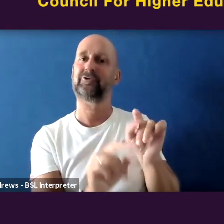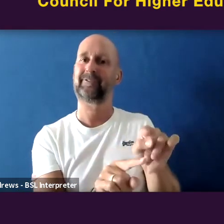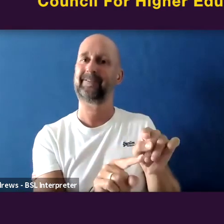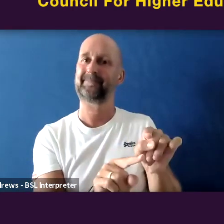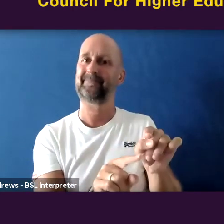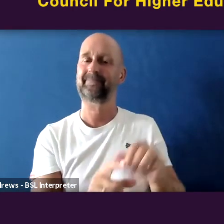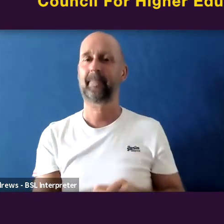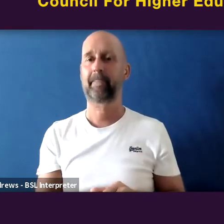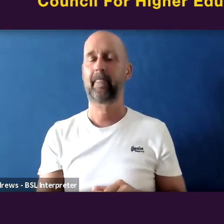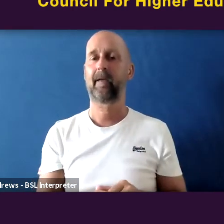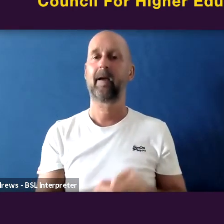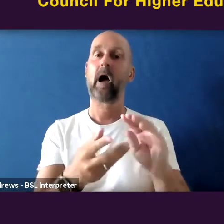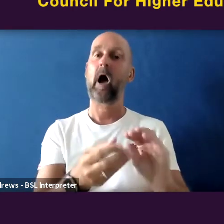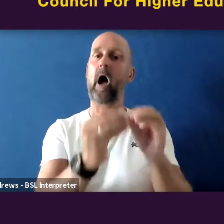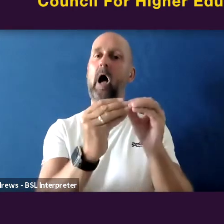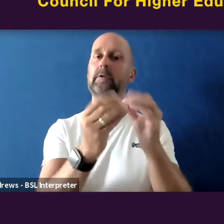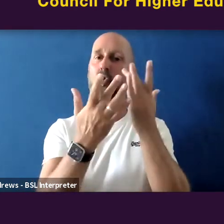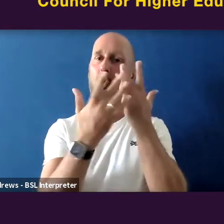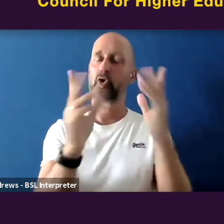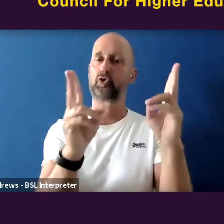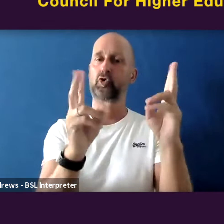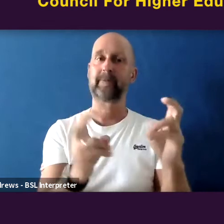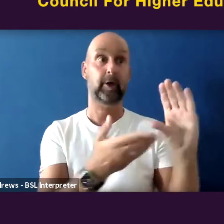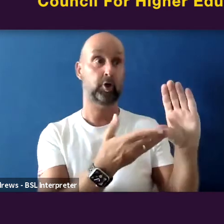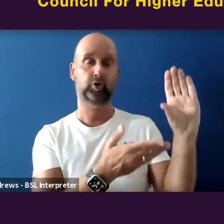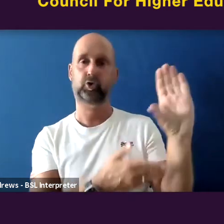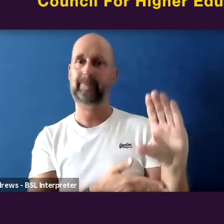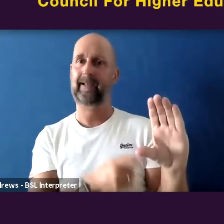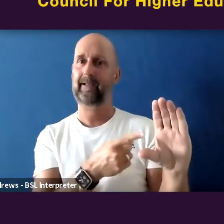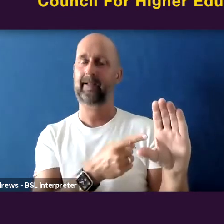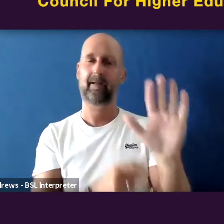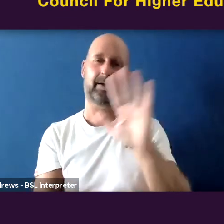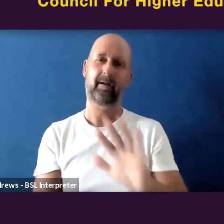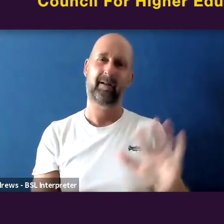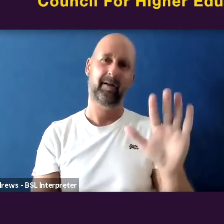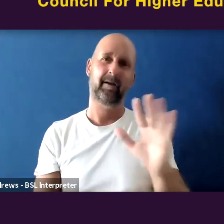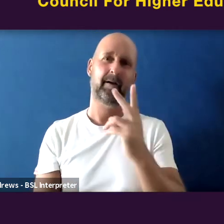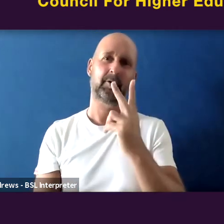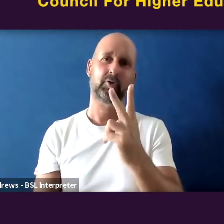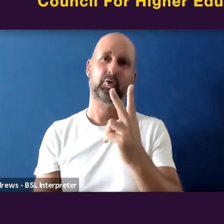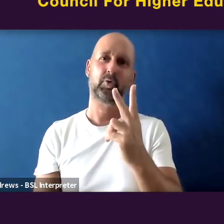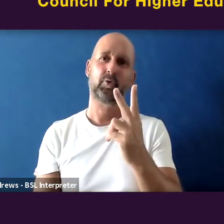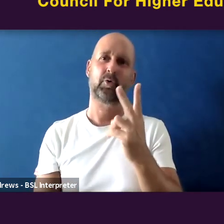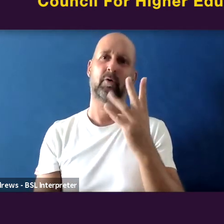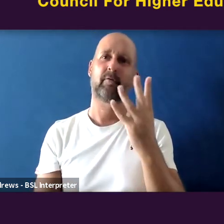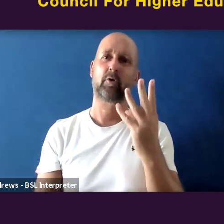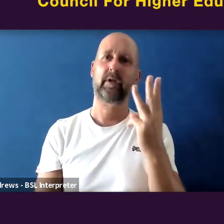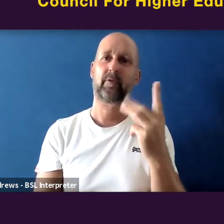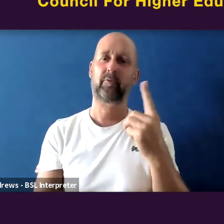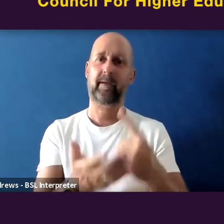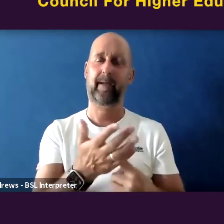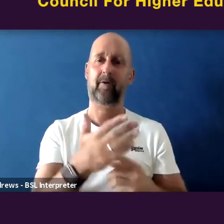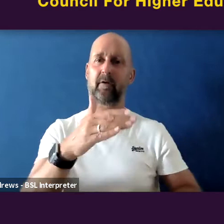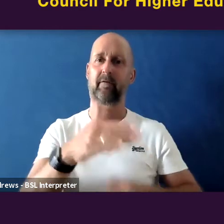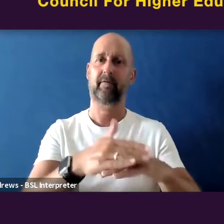For arts subjects, this subsidy currently works out at around £243 per full-time student per year.